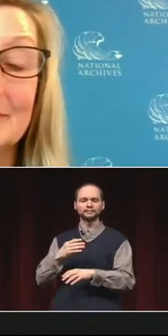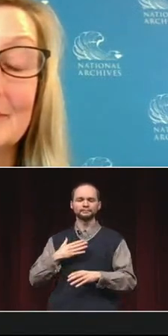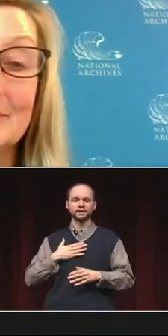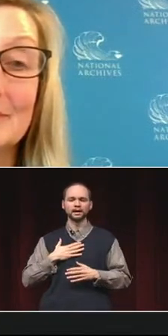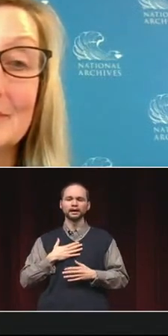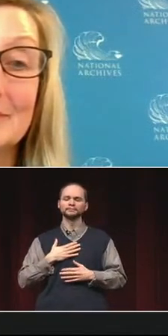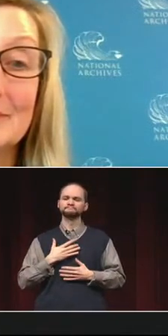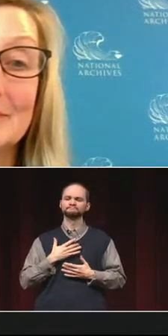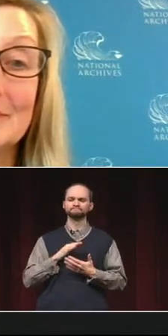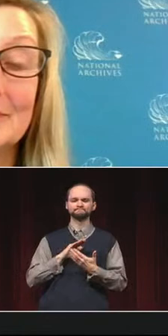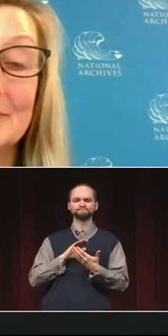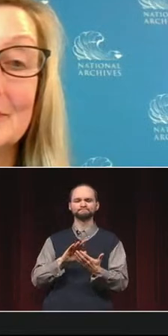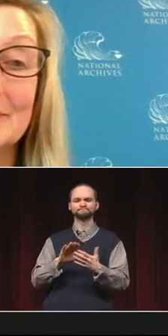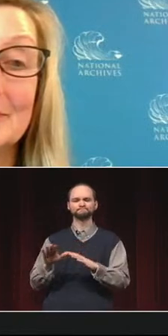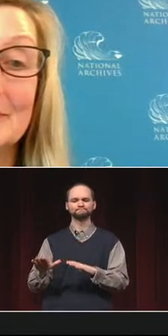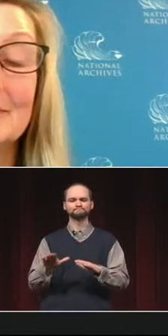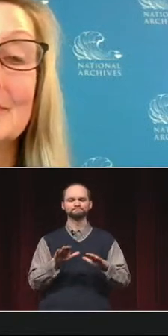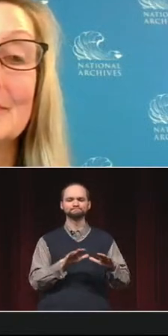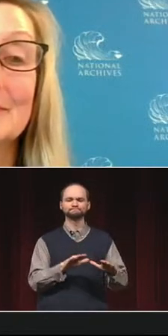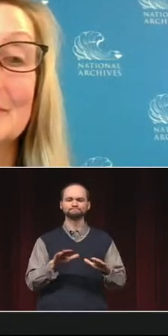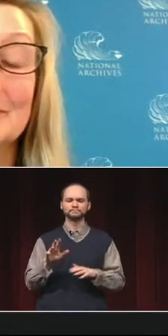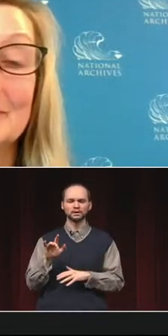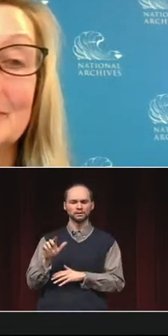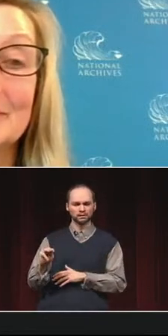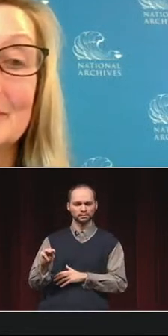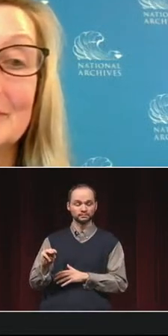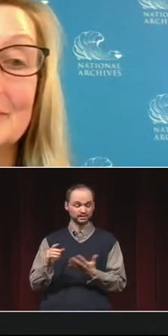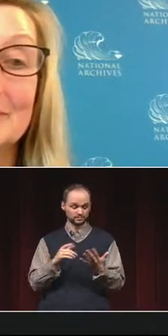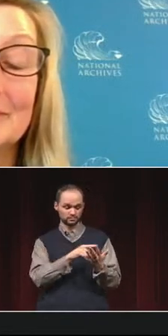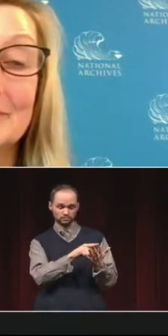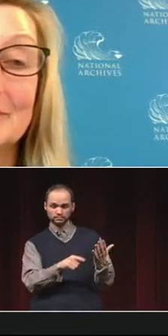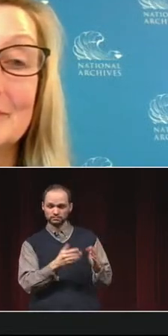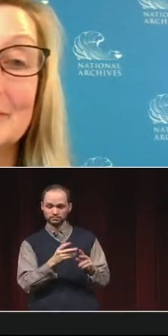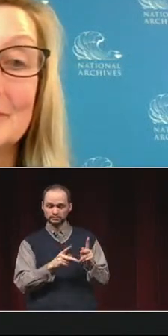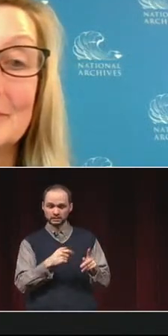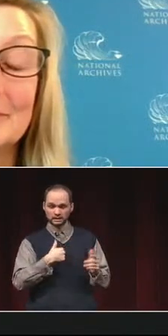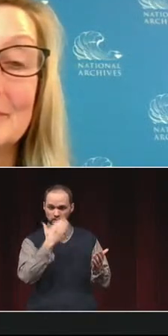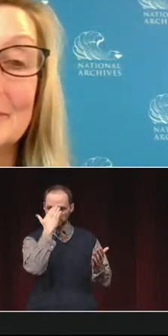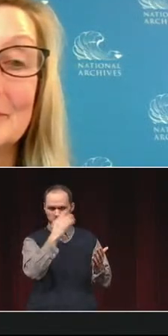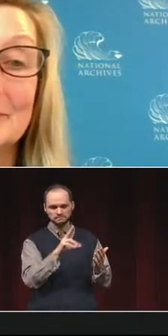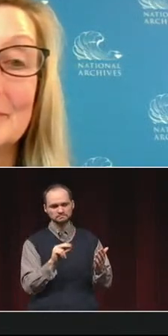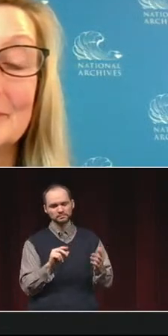previous individuals, but I gather it would be very difficult in this type of situation to